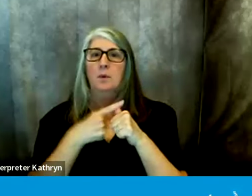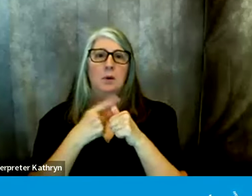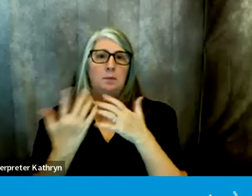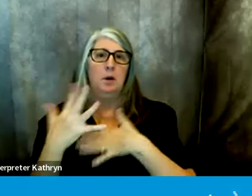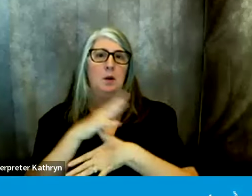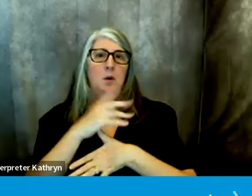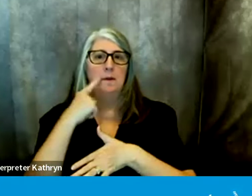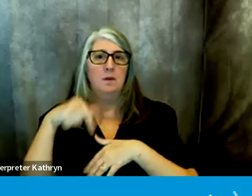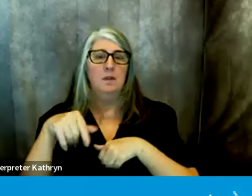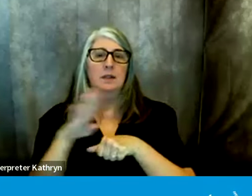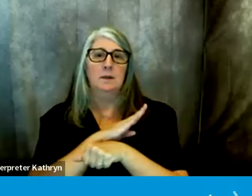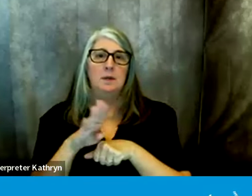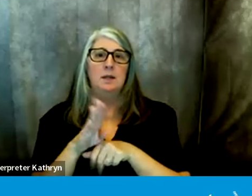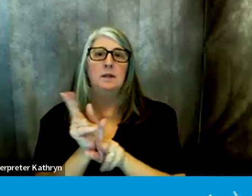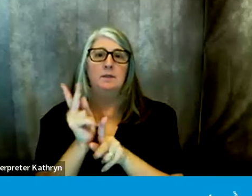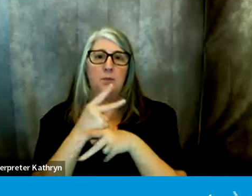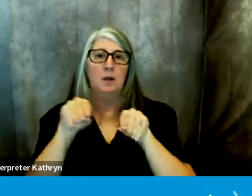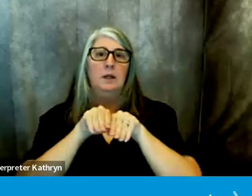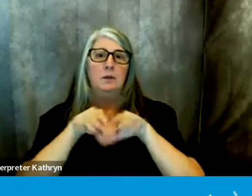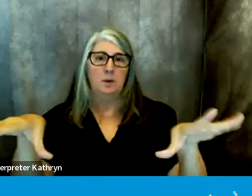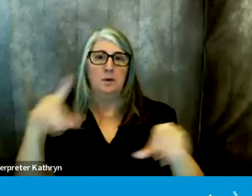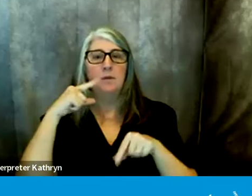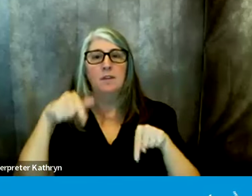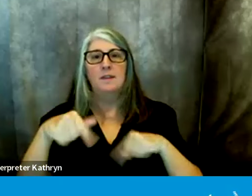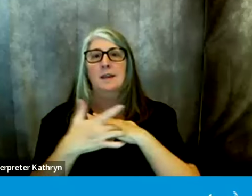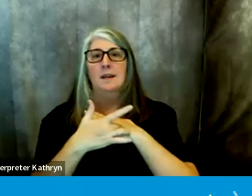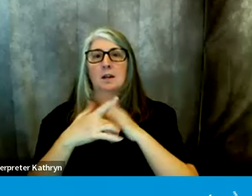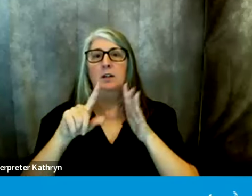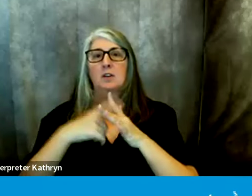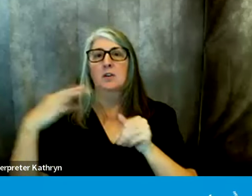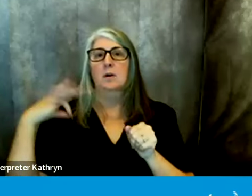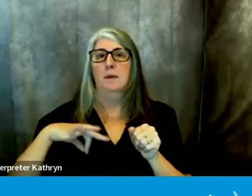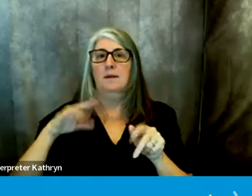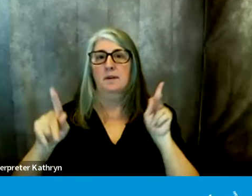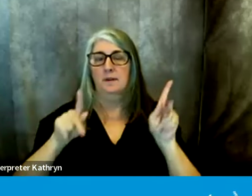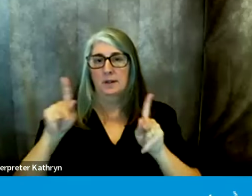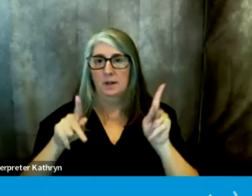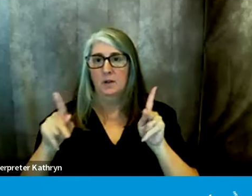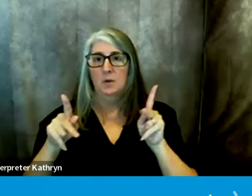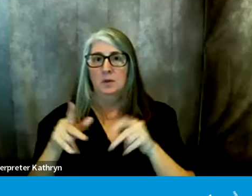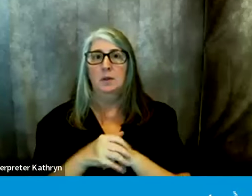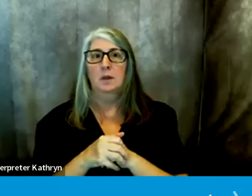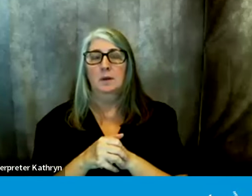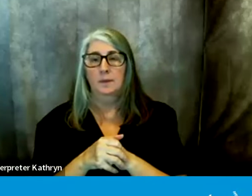is to get a product to the market so this technology can start benefiting the individuals living with these unmet clinical needs.